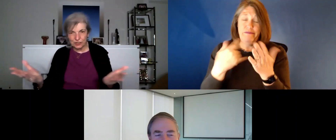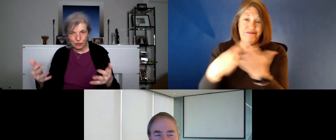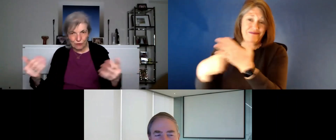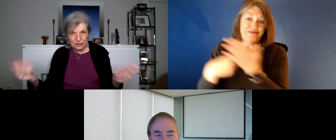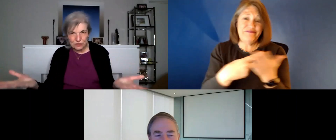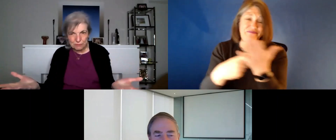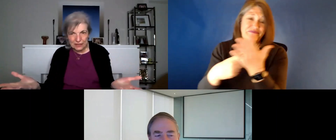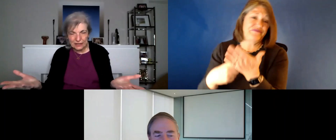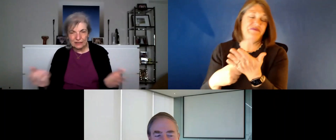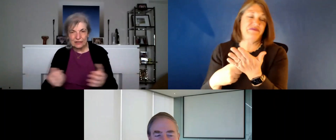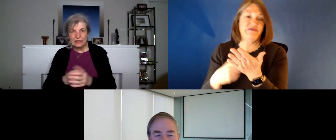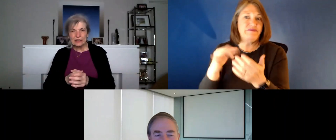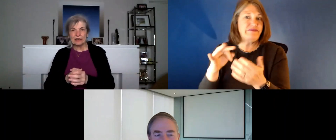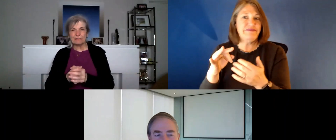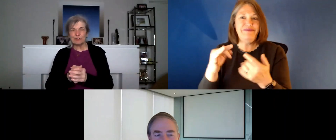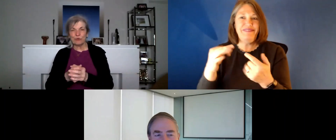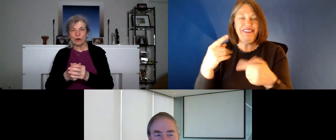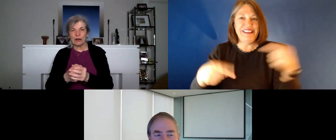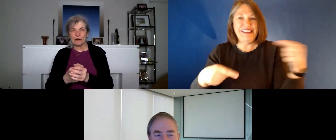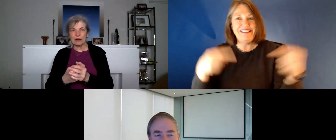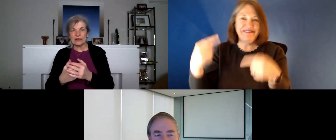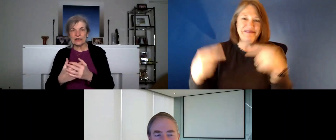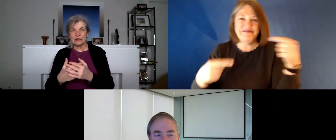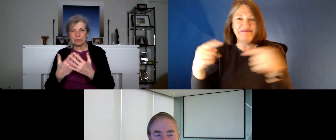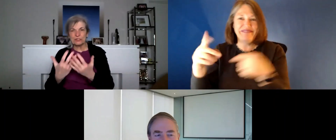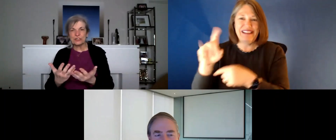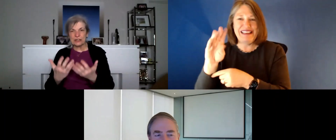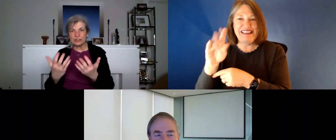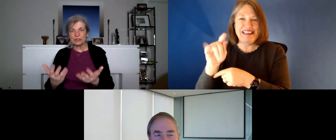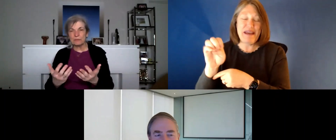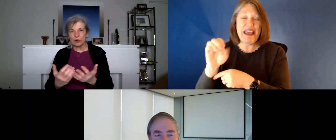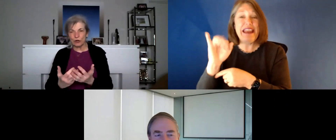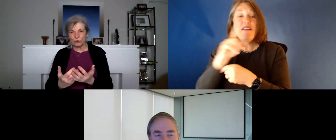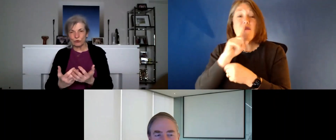in a great debate. 06:12:24 If you are in a presenting mode,